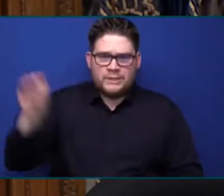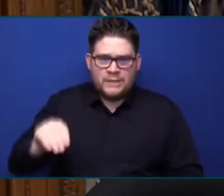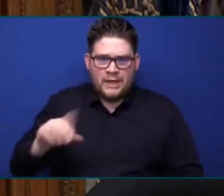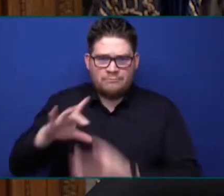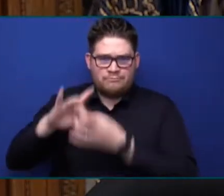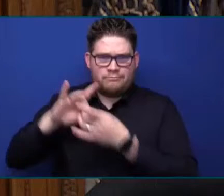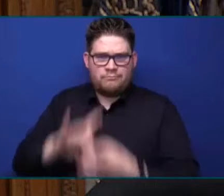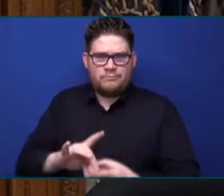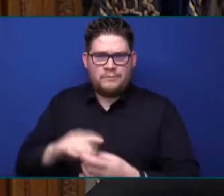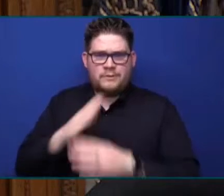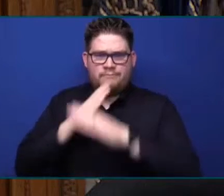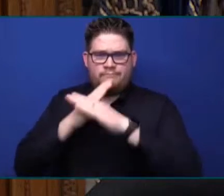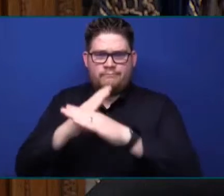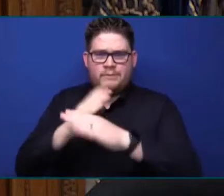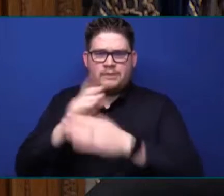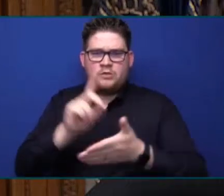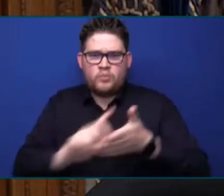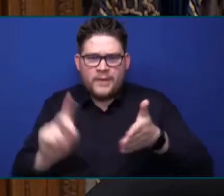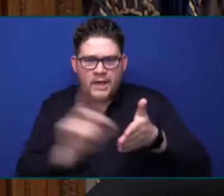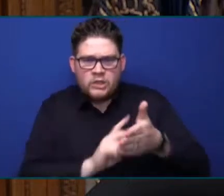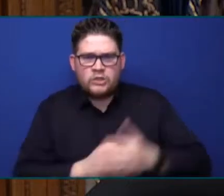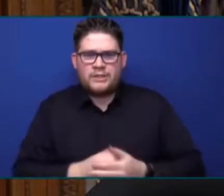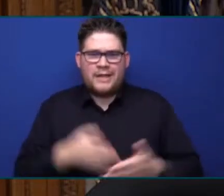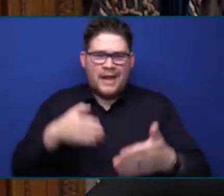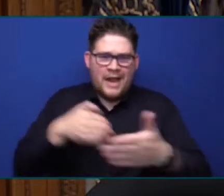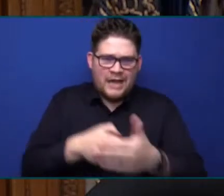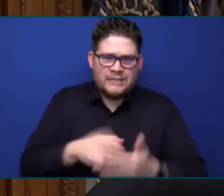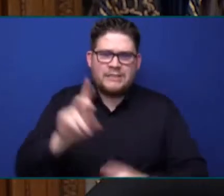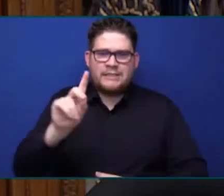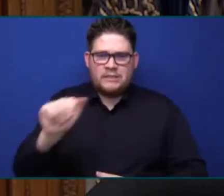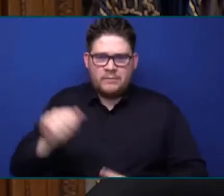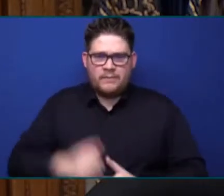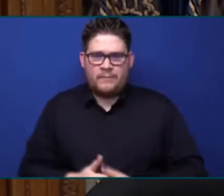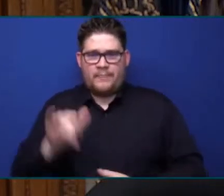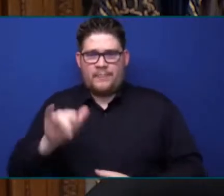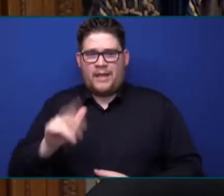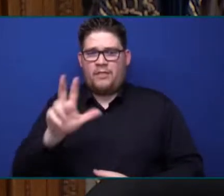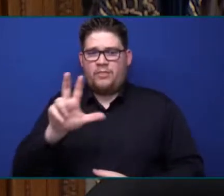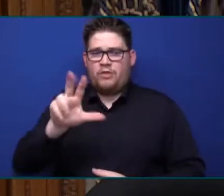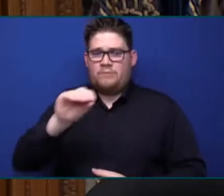in a world that is primarily shaped by people without disabilities. This unfortunately leads to